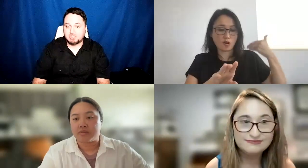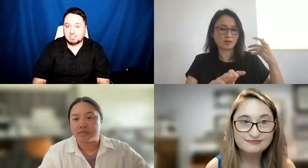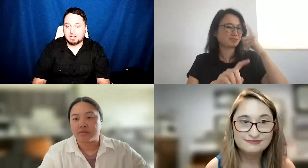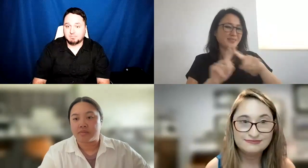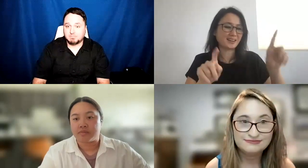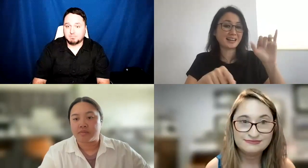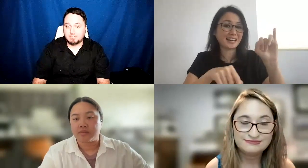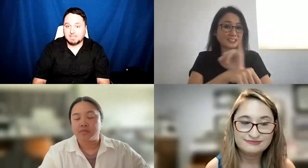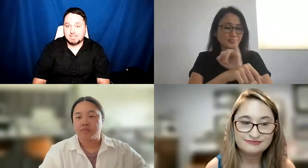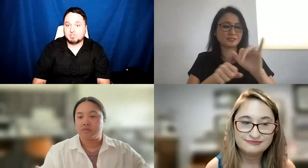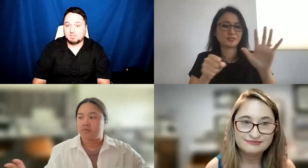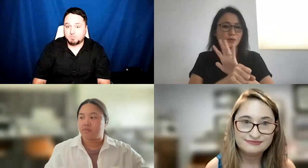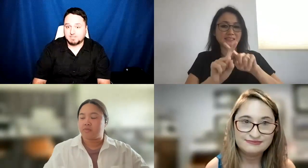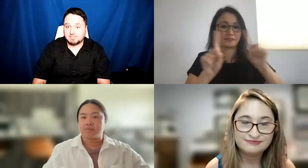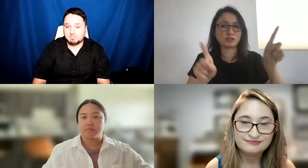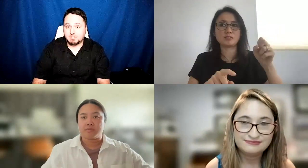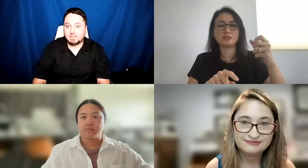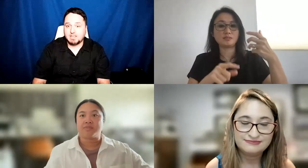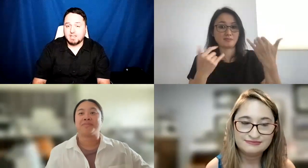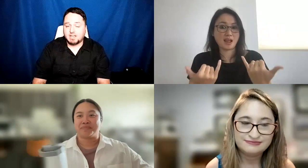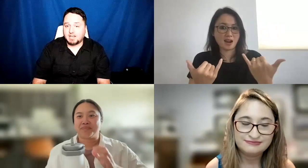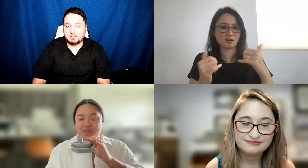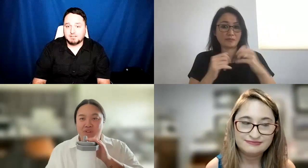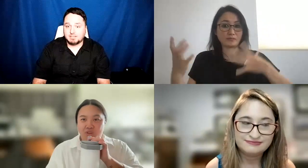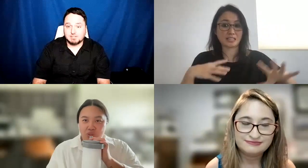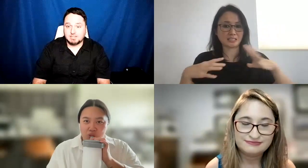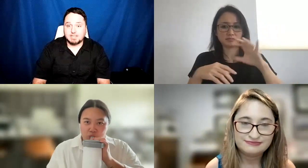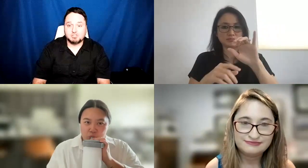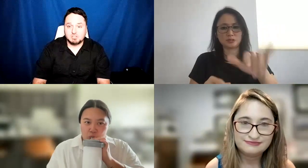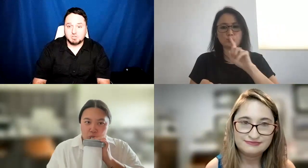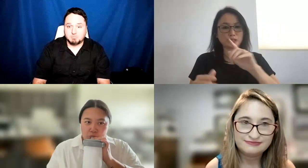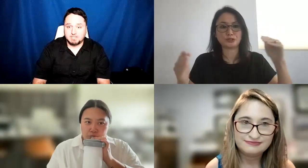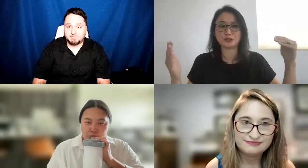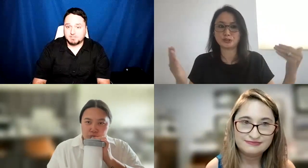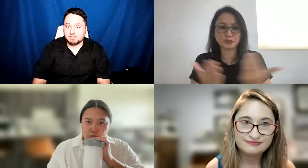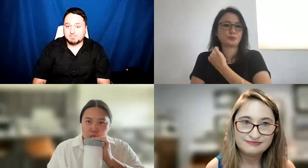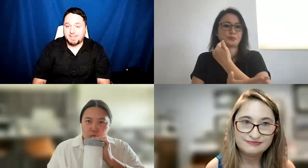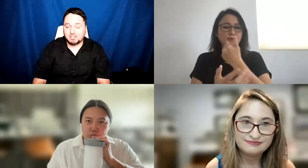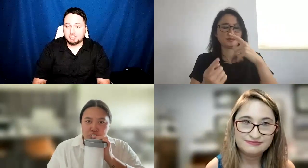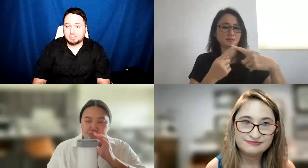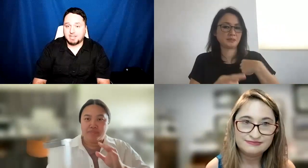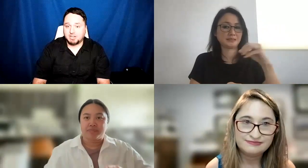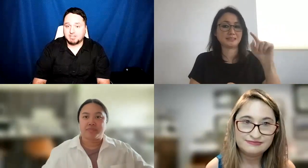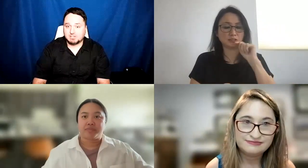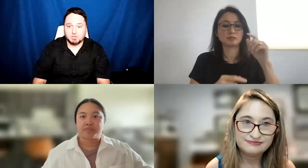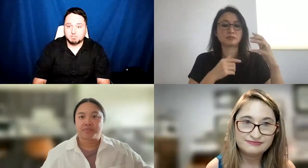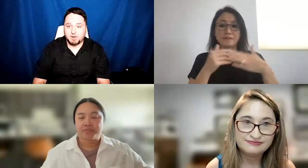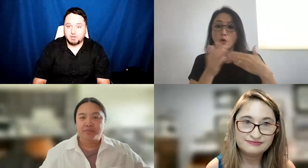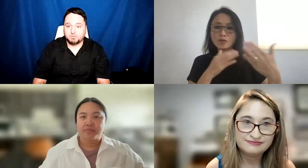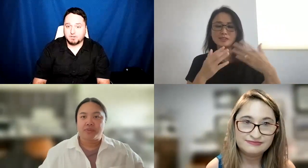I've actually established several businesses, but the industries were completely different. So this is fashion area, this is where it's brand new